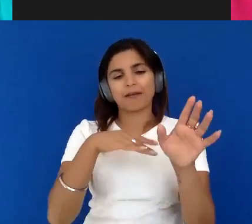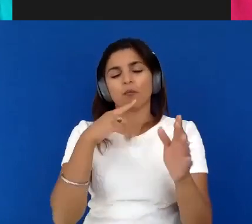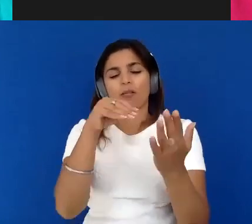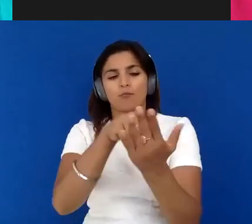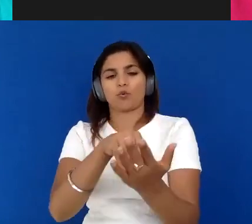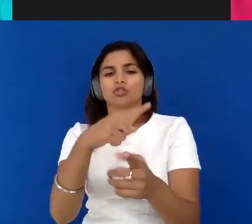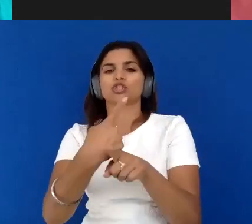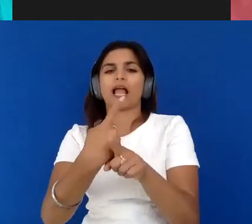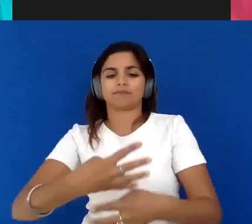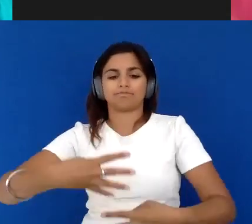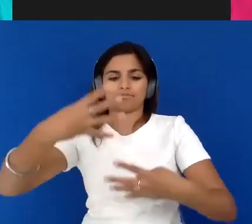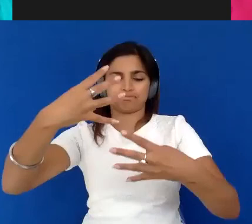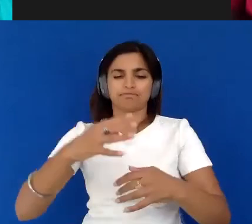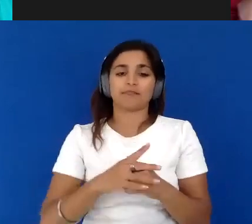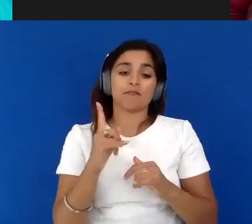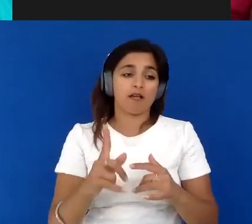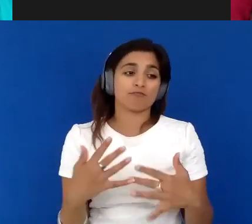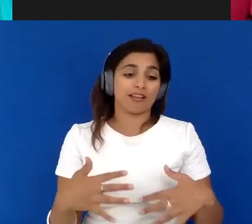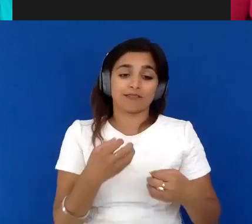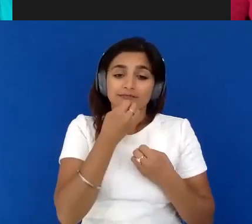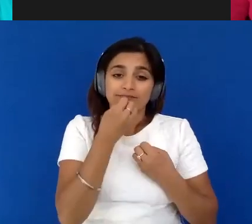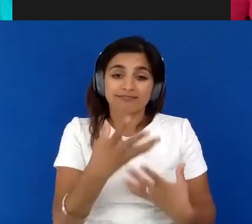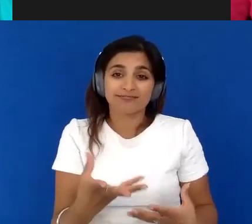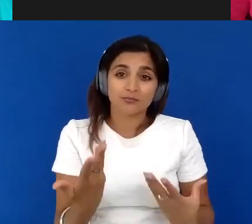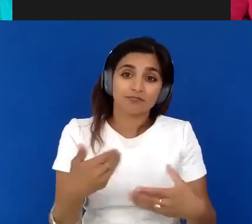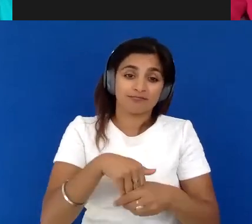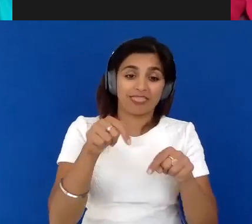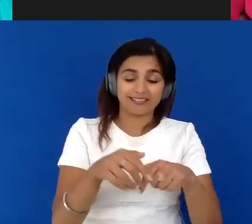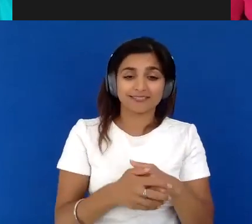awesome to be a part of it and congratulations to everyone who've put this